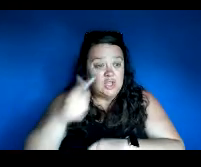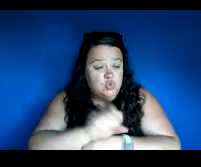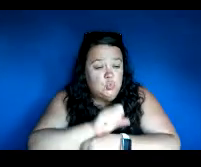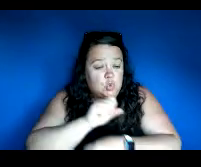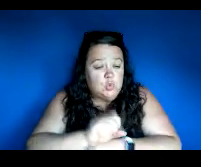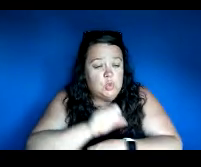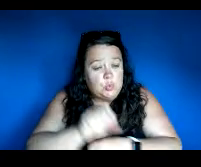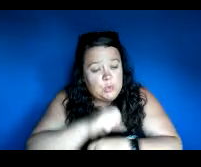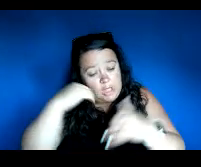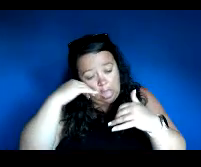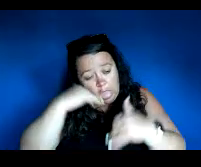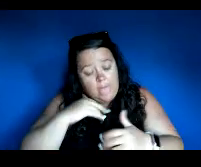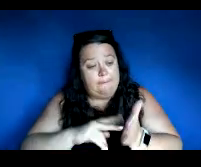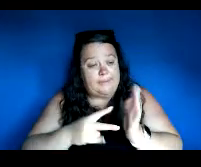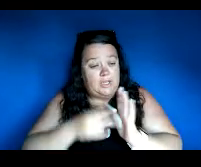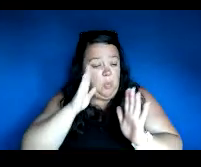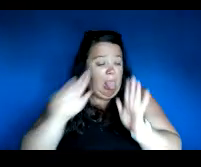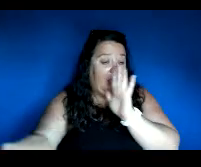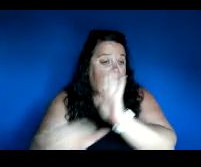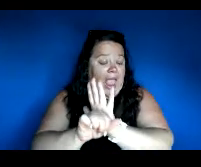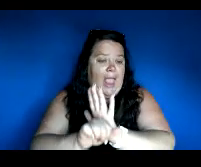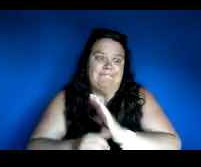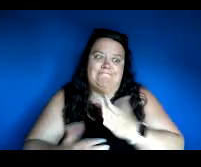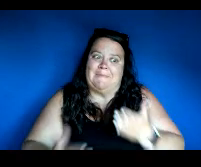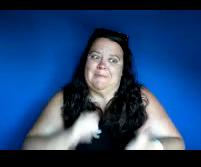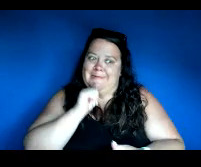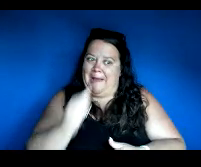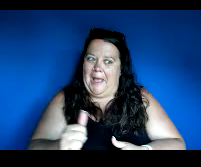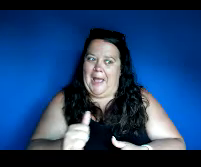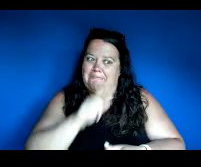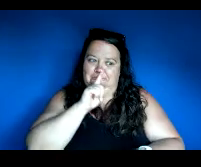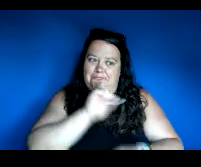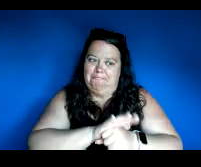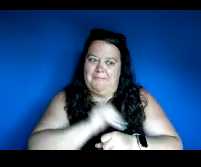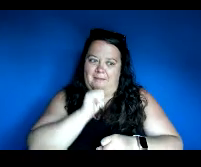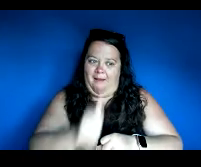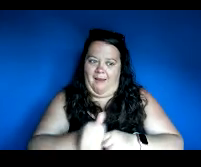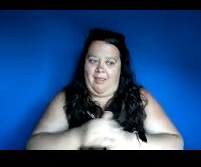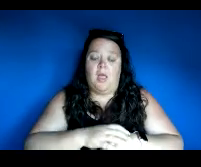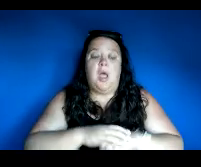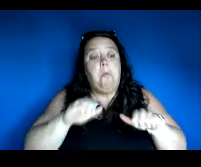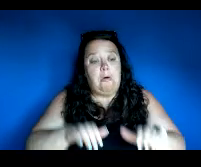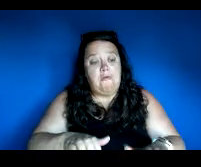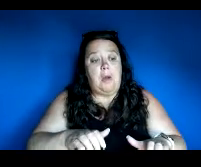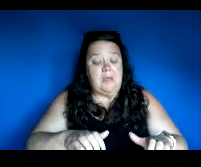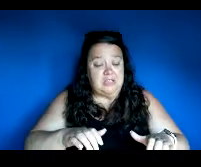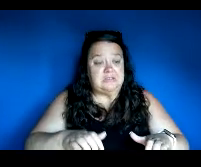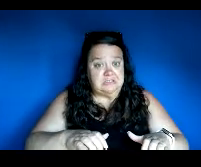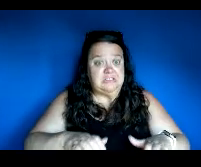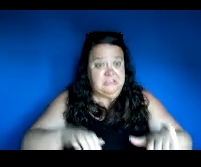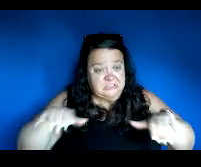that you're gonna get the grades that you're used to. Performance is typically the way that professors grade,